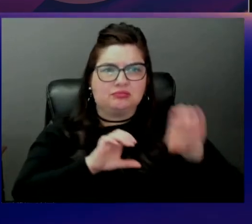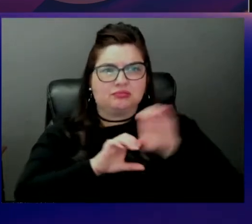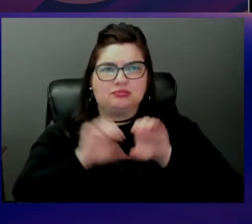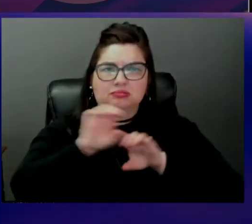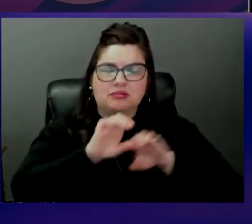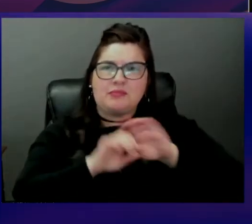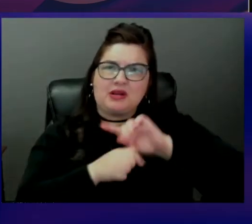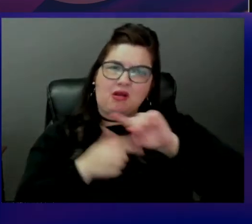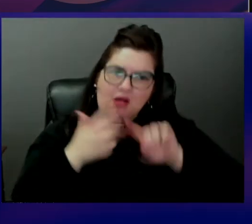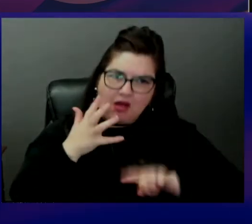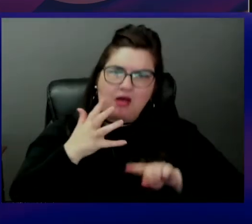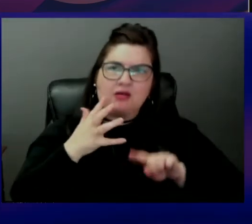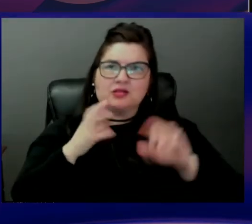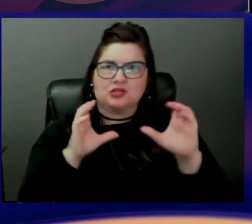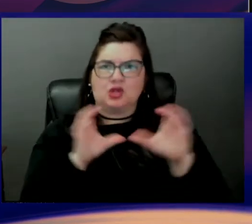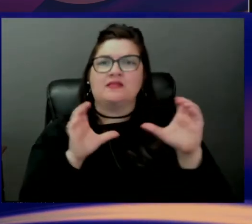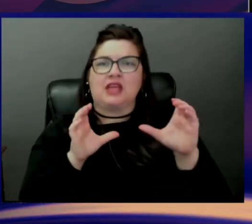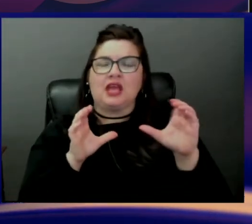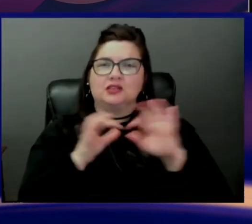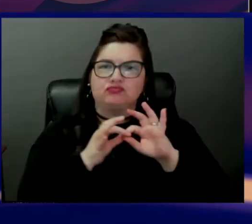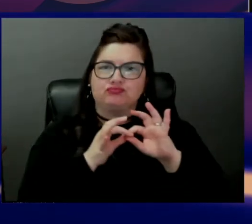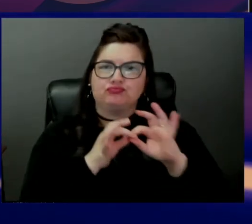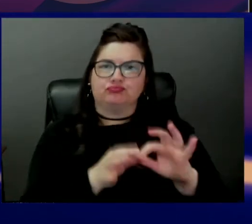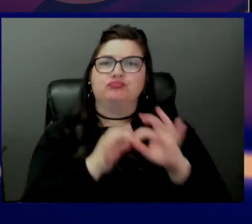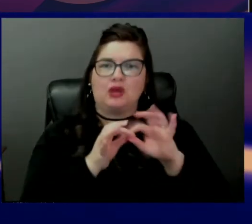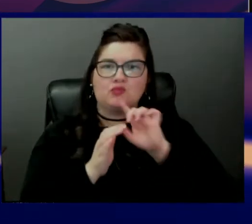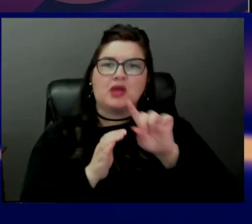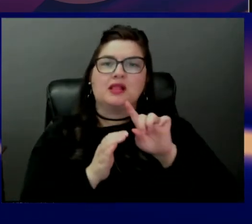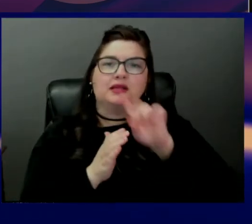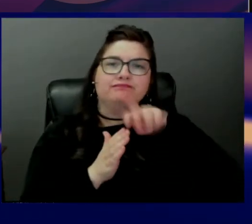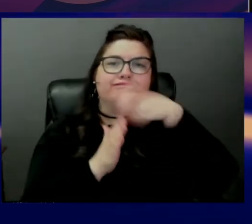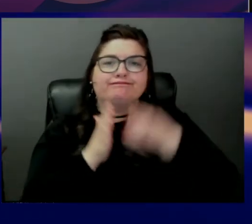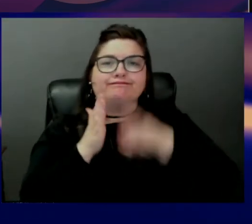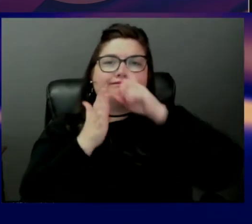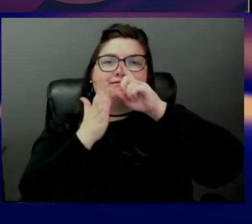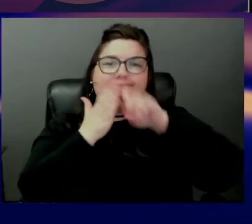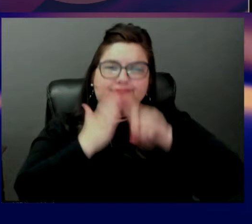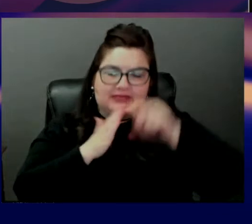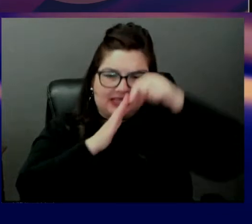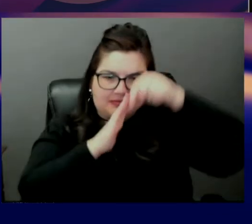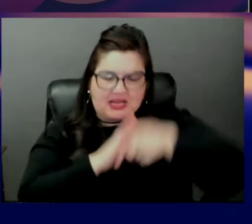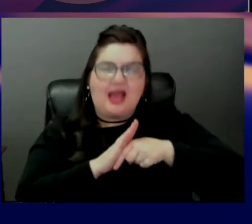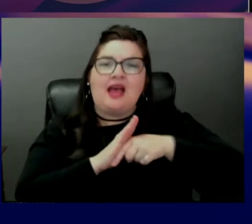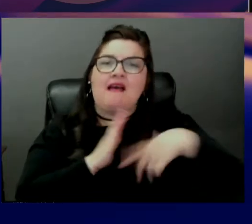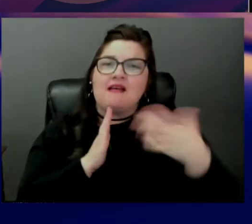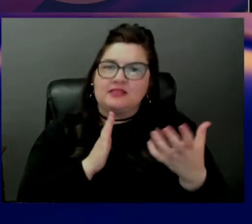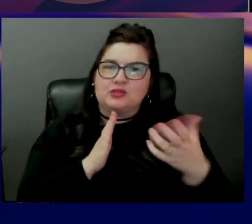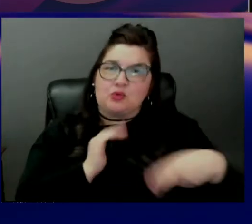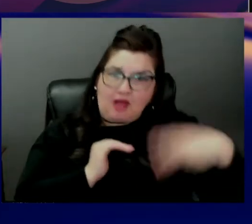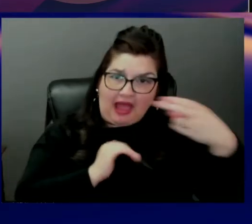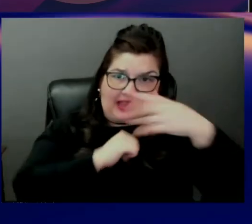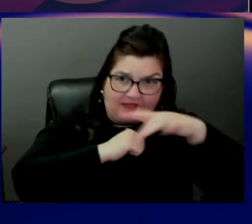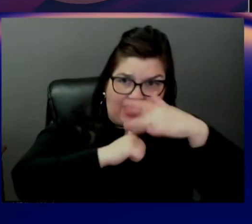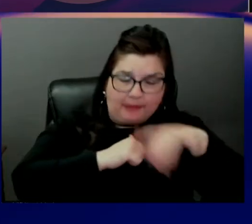And then we are going deep dive into high availability and auto scaling. Yeah. I think this is great